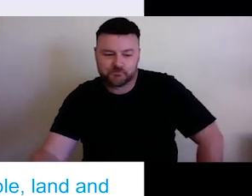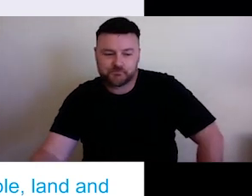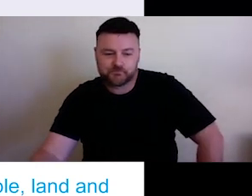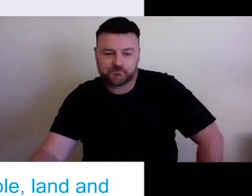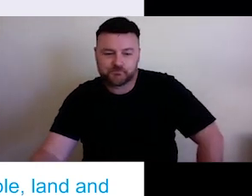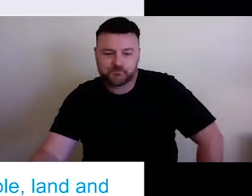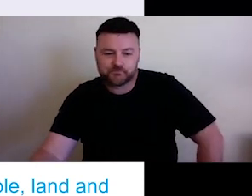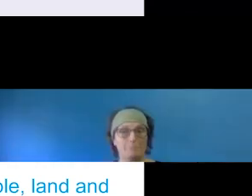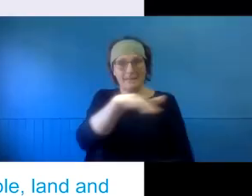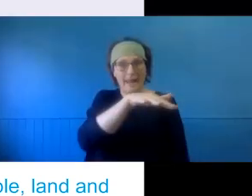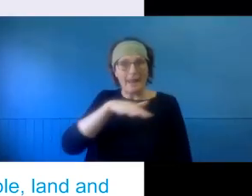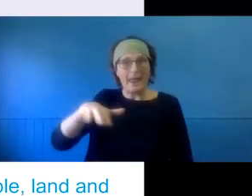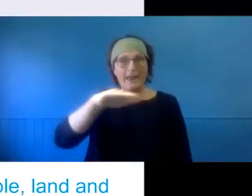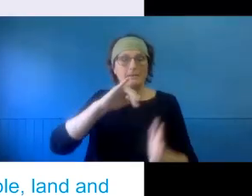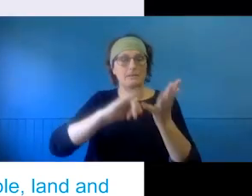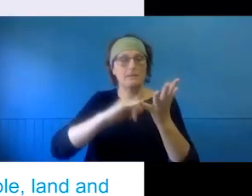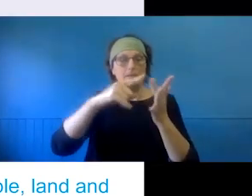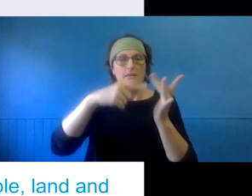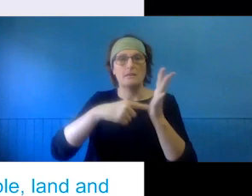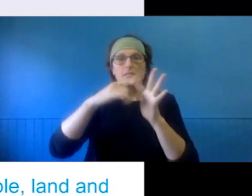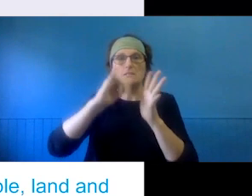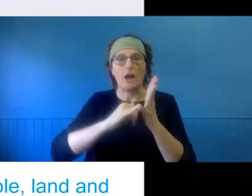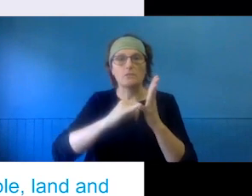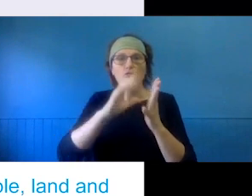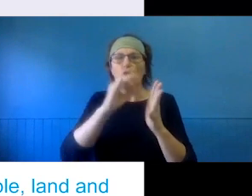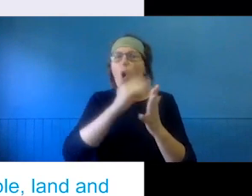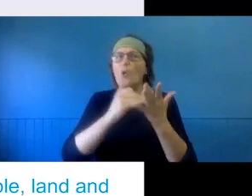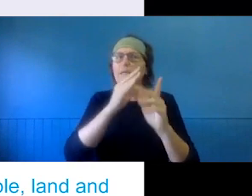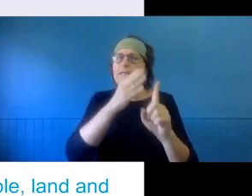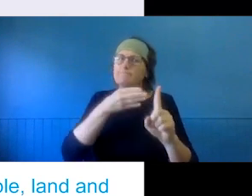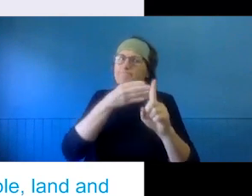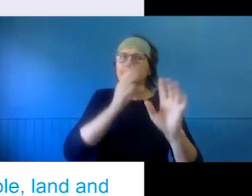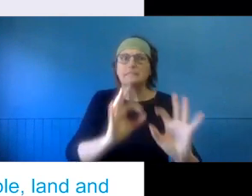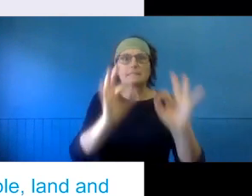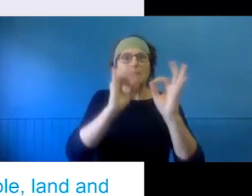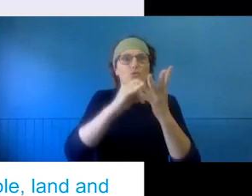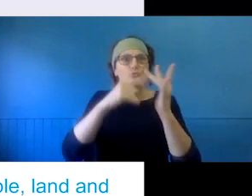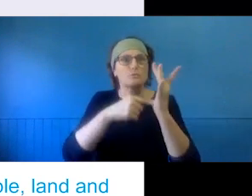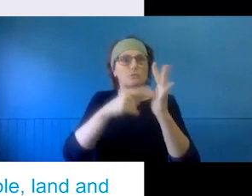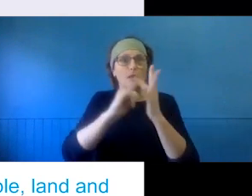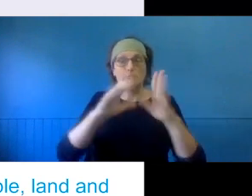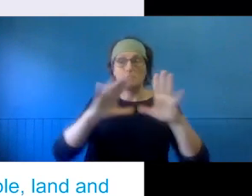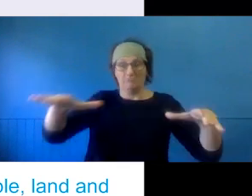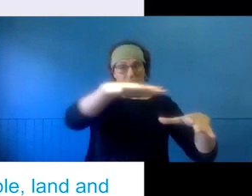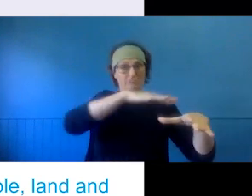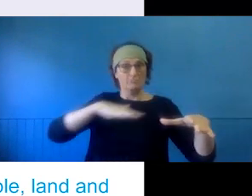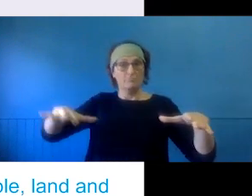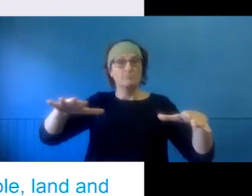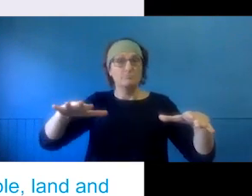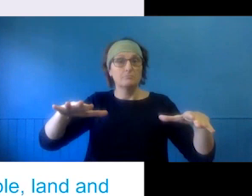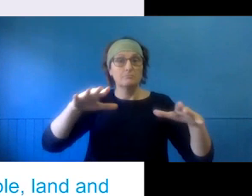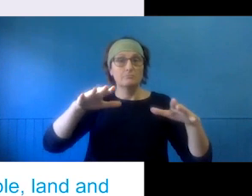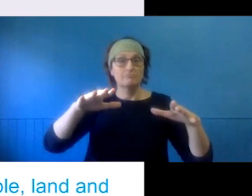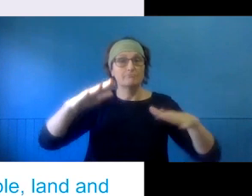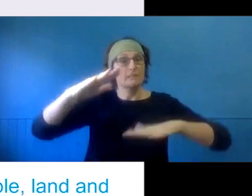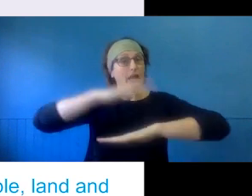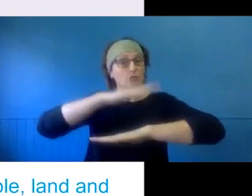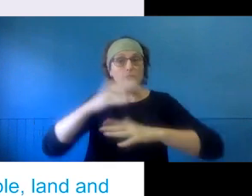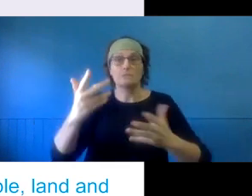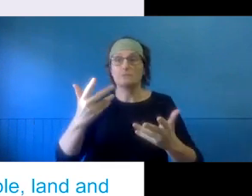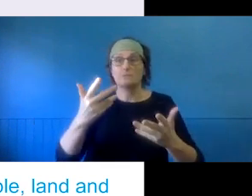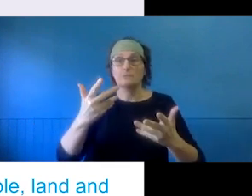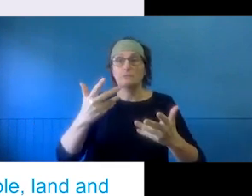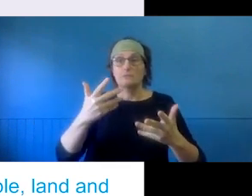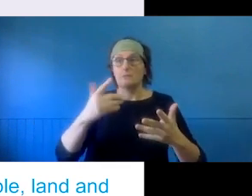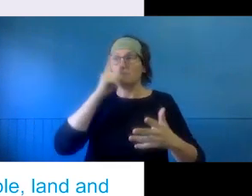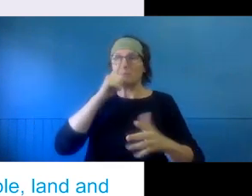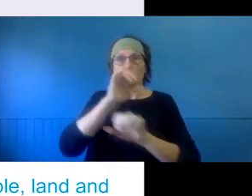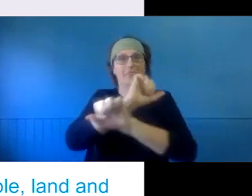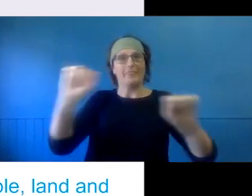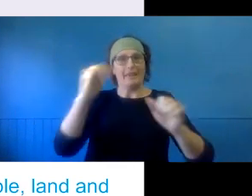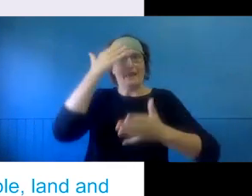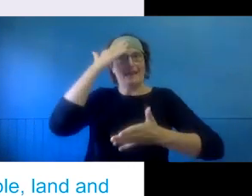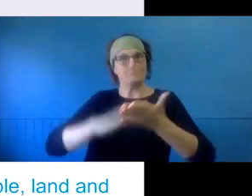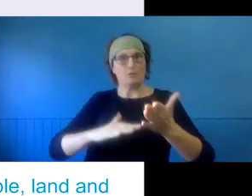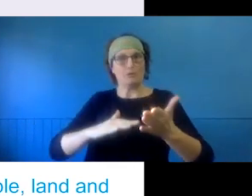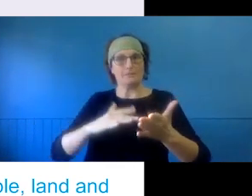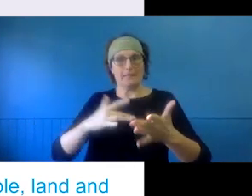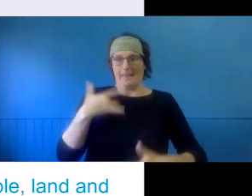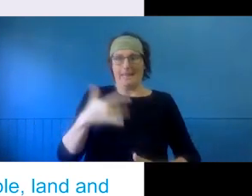sites. Not just sacred sites, but all country, and the stories that associate with them. Songlines, living experiences of people living on